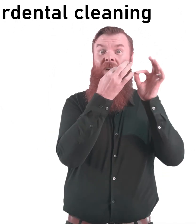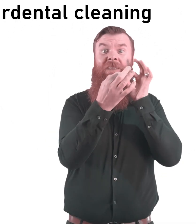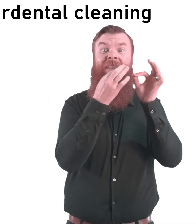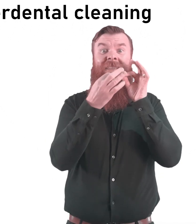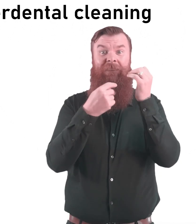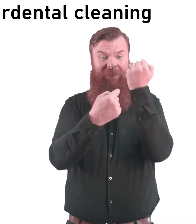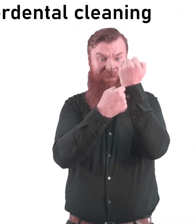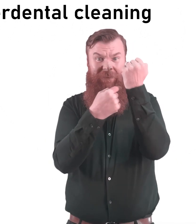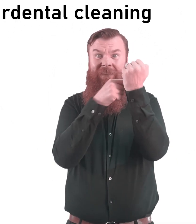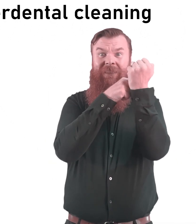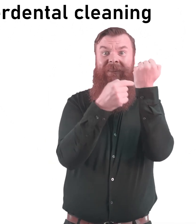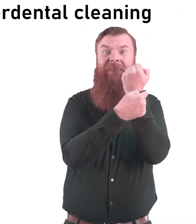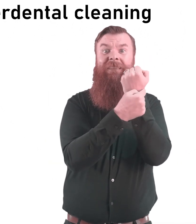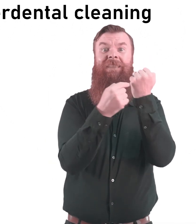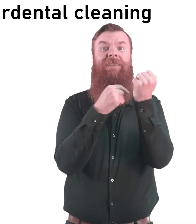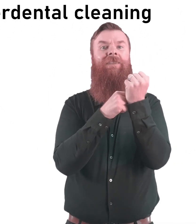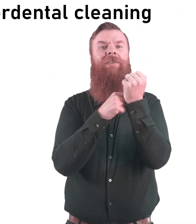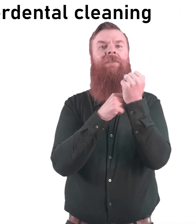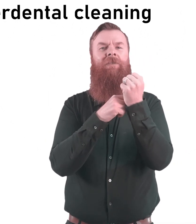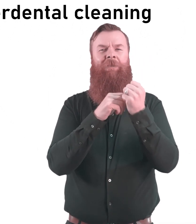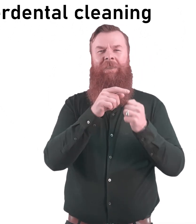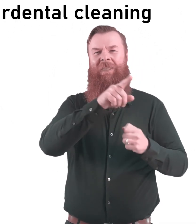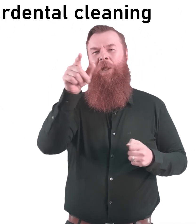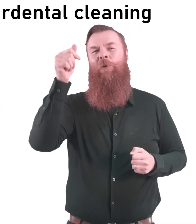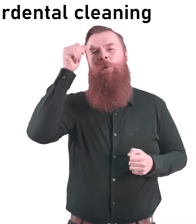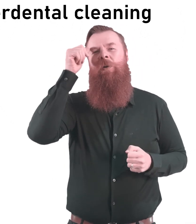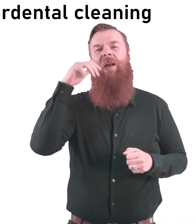Cleaning between the teeth is often called ‘flossing’.